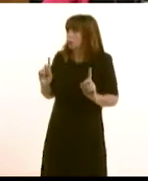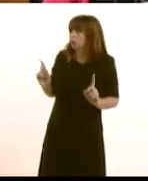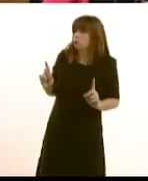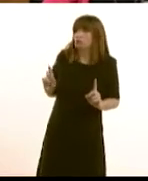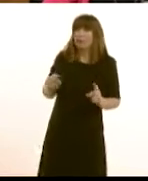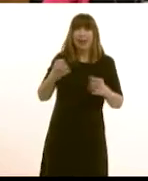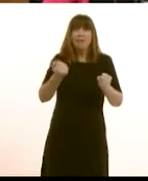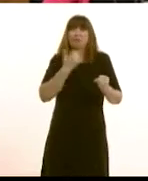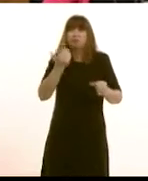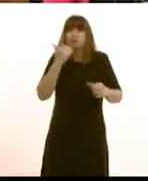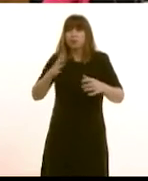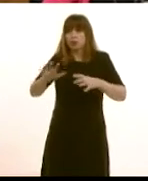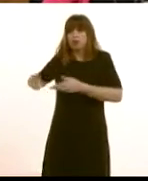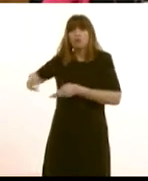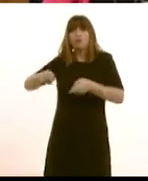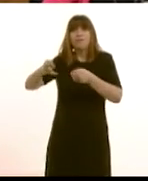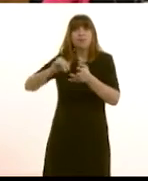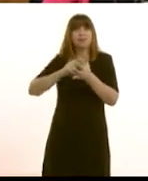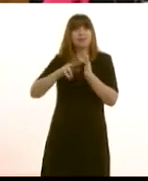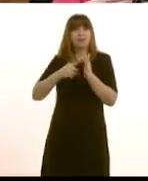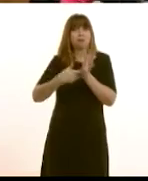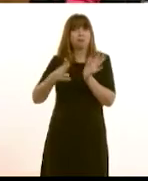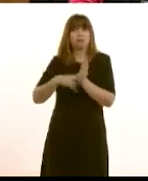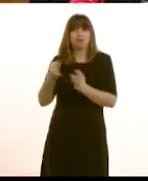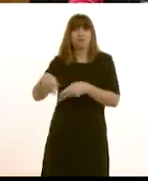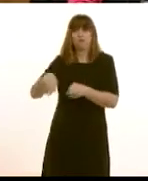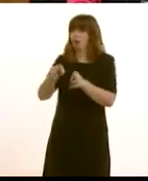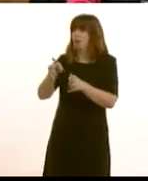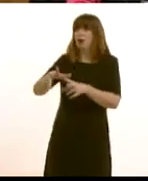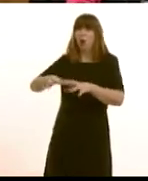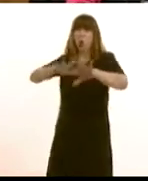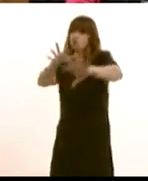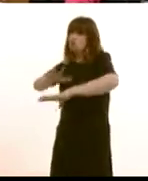there ready to be used for the creation of energy. The leader of the opposition is babbling